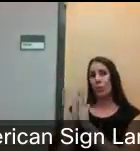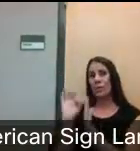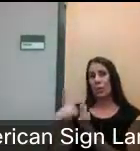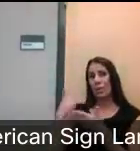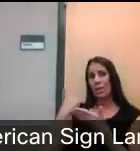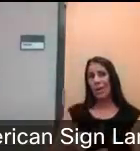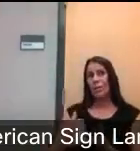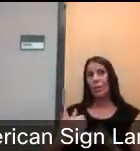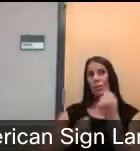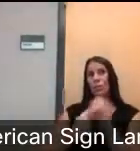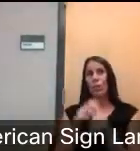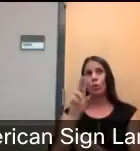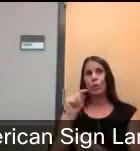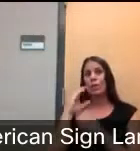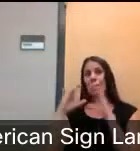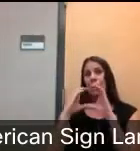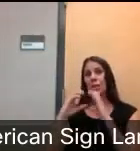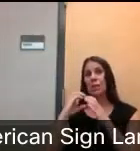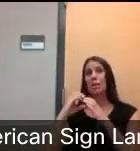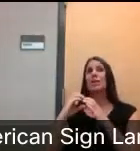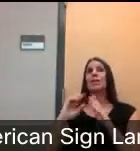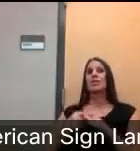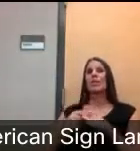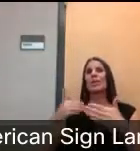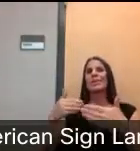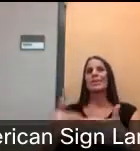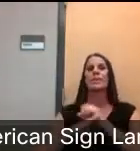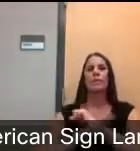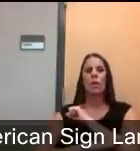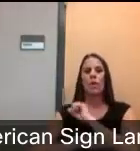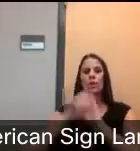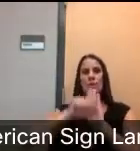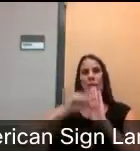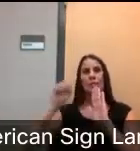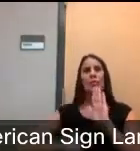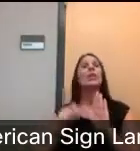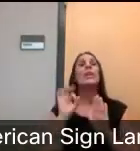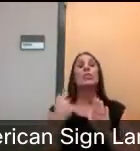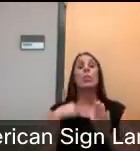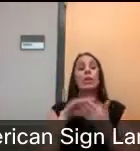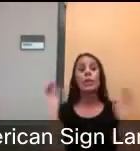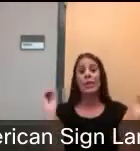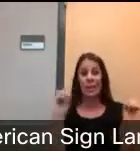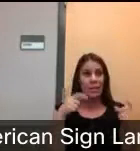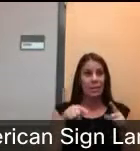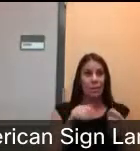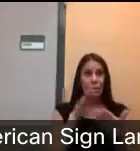kind of com, heading into the fall semester.291 "Texas Public Health Summit" (4113925120) And so if, if we learn anything in that process, it is, you can do health com, real quick when